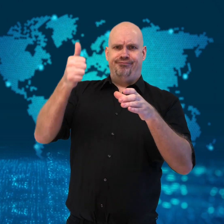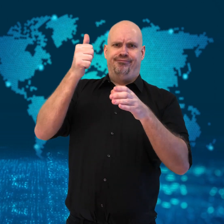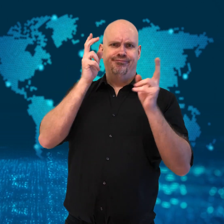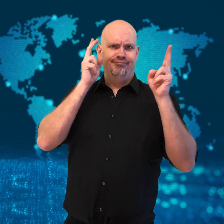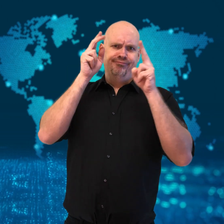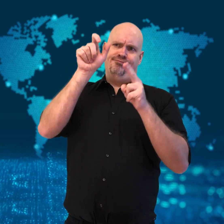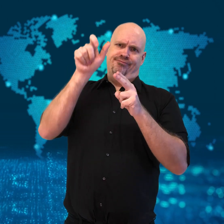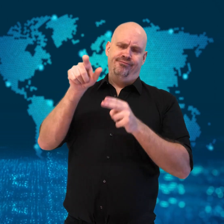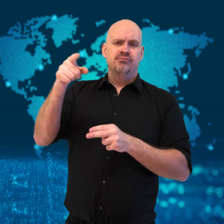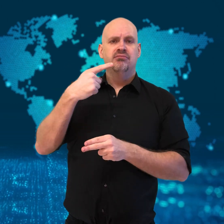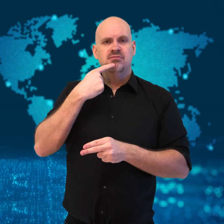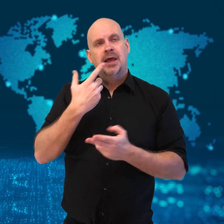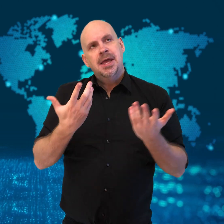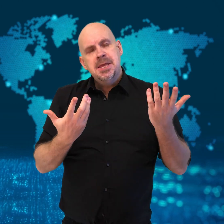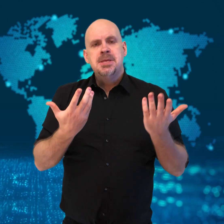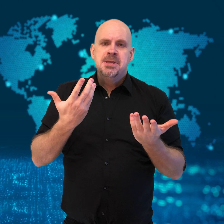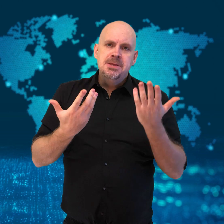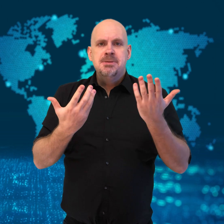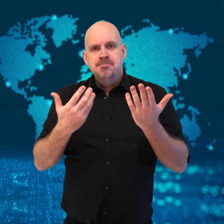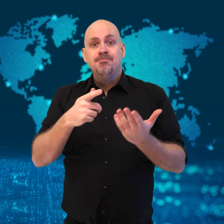appropriate for adults,